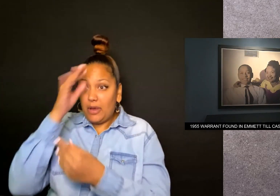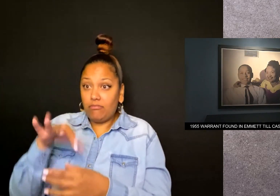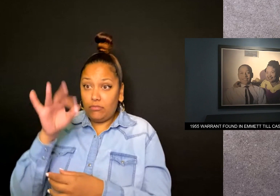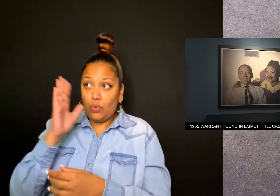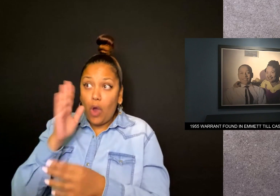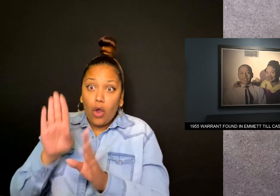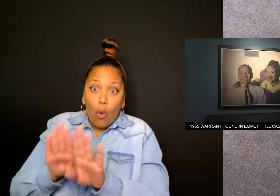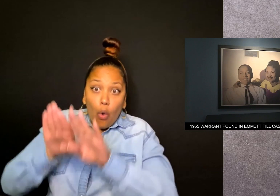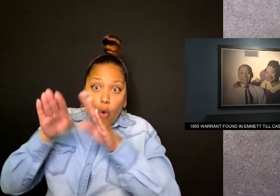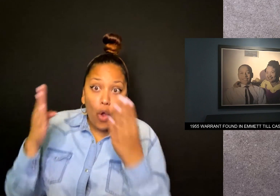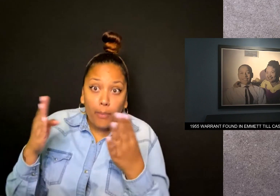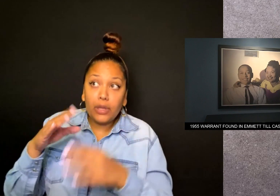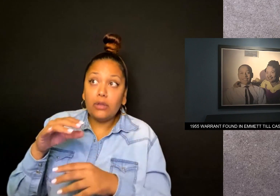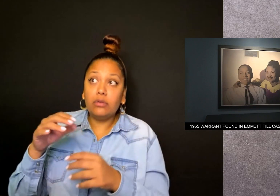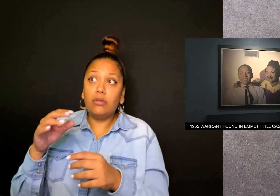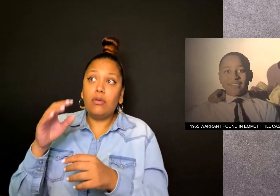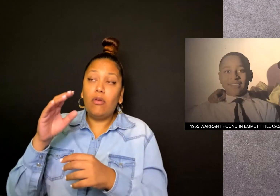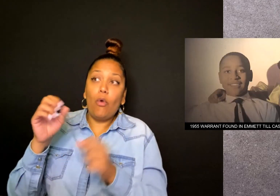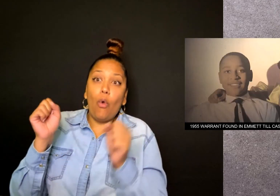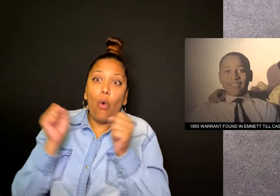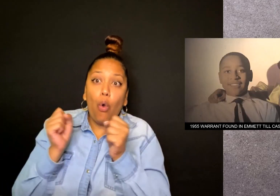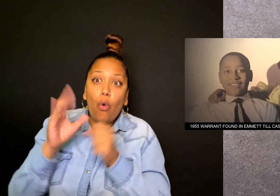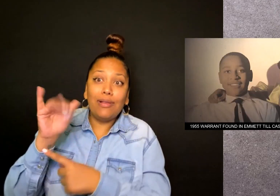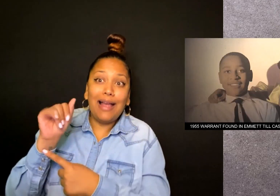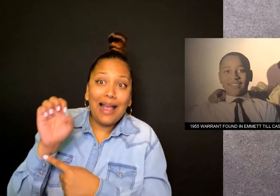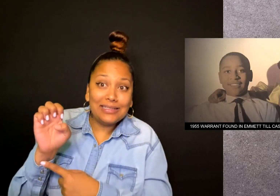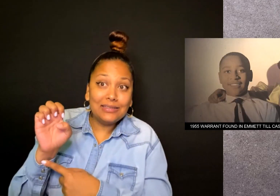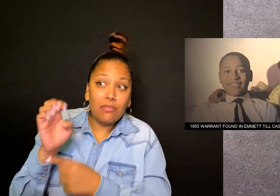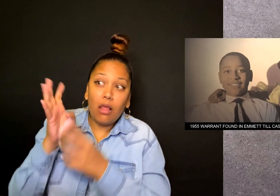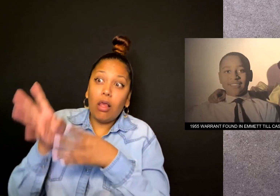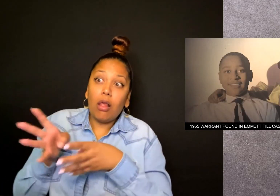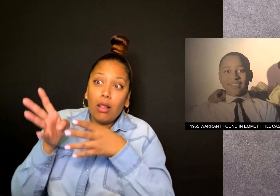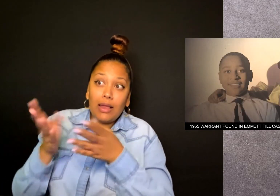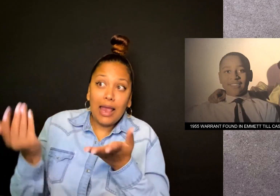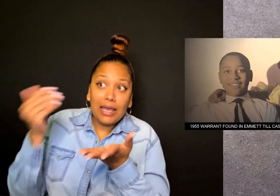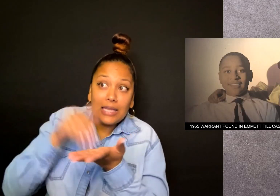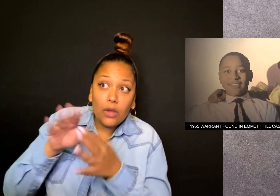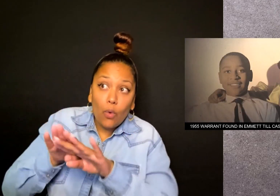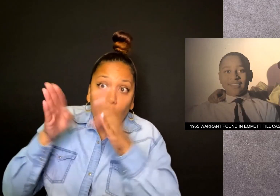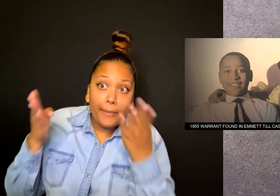authorities have not yet said if the new discovery could lead to reopening the cold case